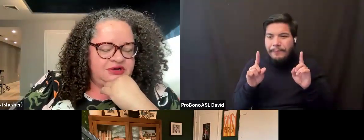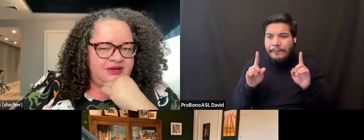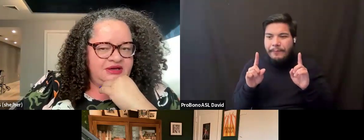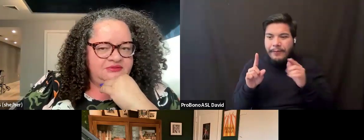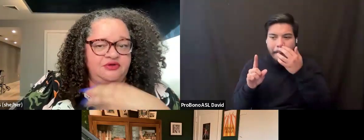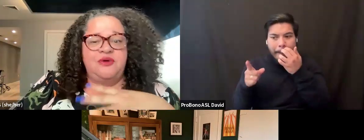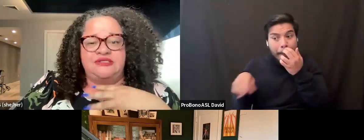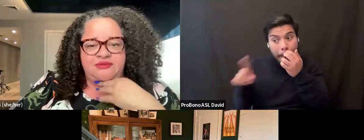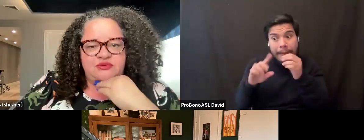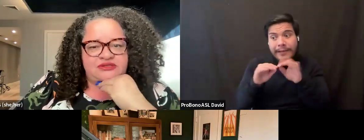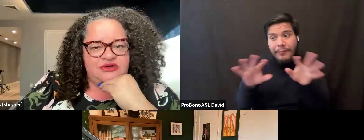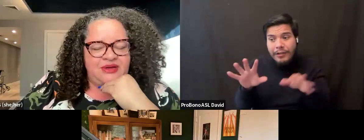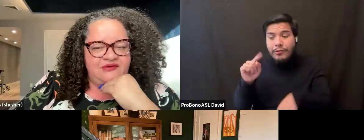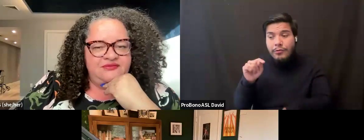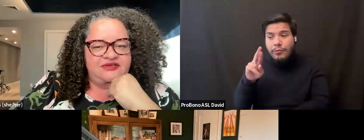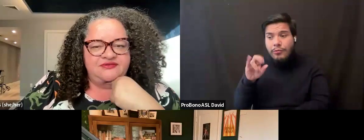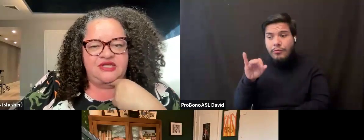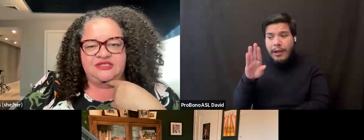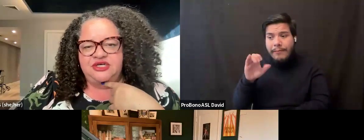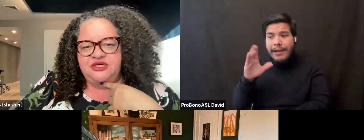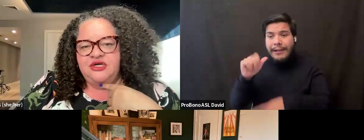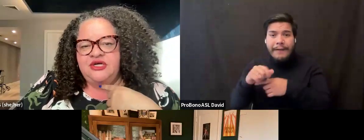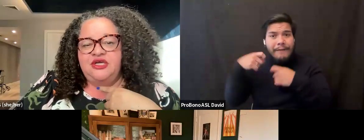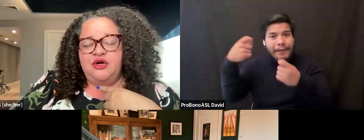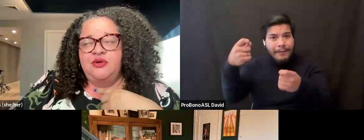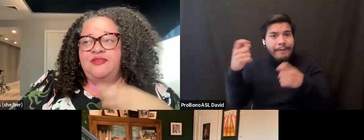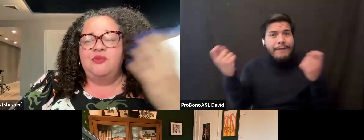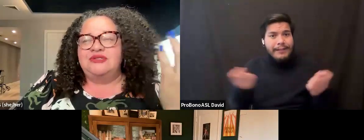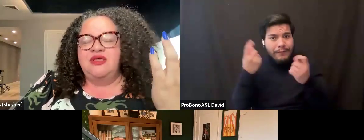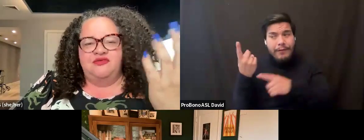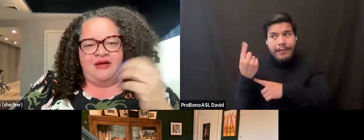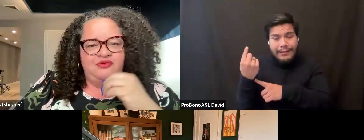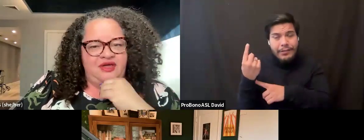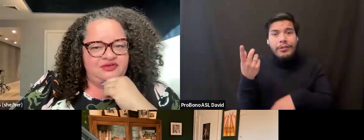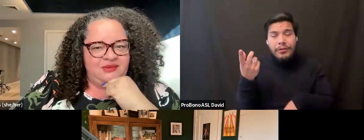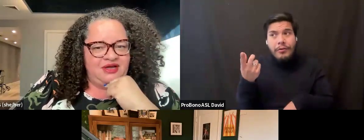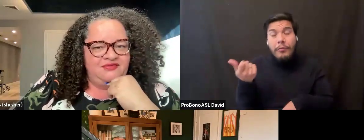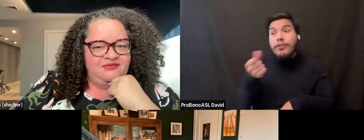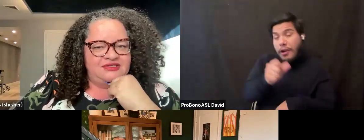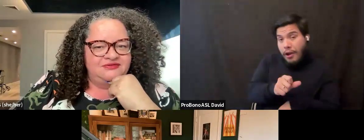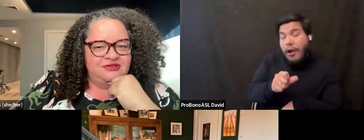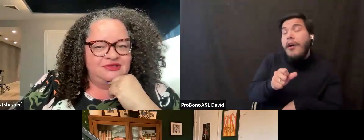Tribeca. Your US debut was at the Tribeca Film Festival last year. There was another fat movie at the Tribeca Film Festival,